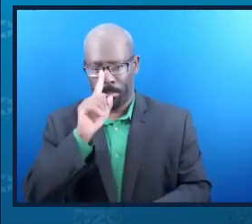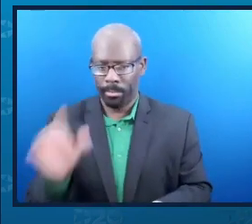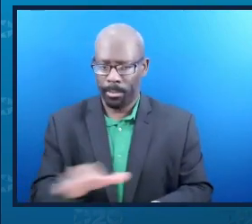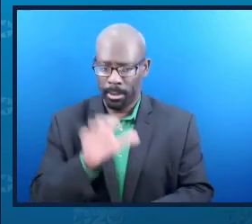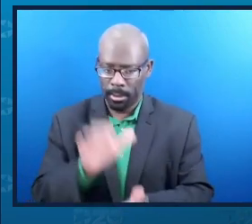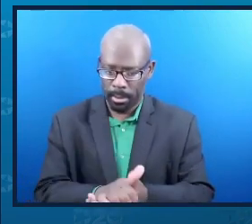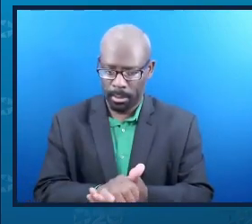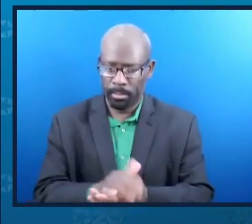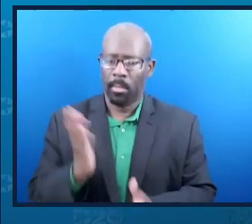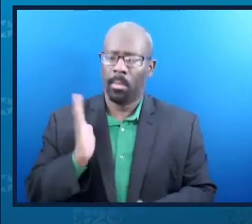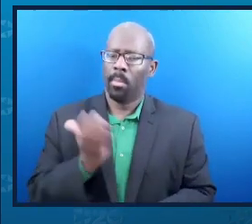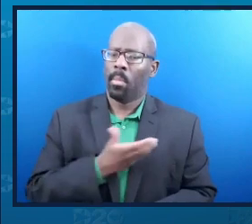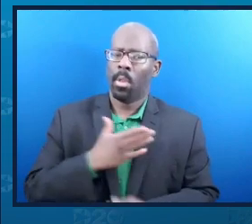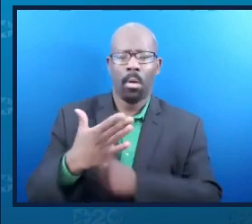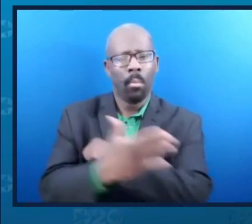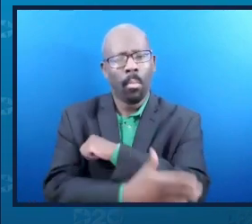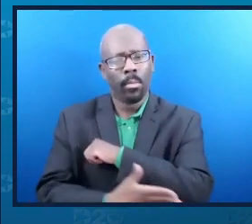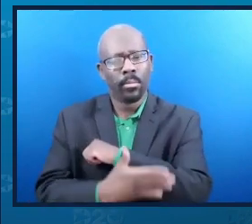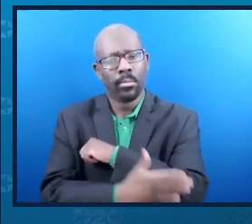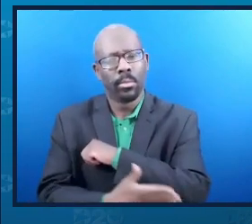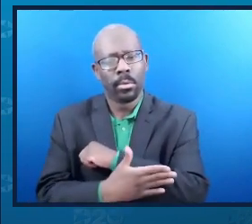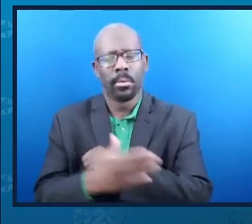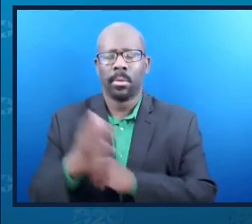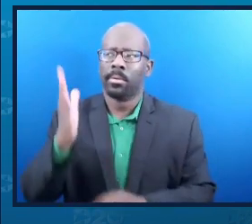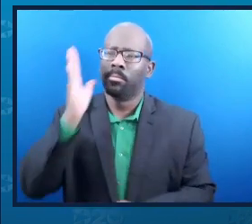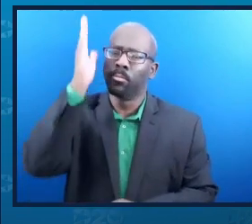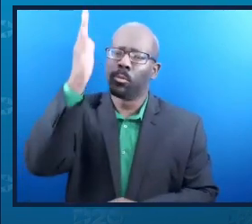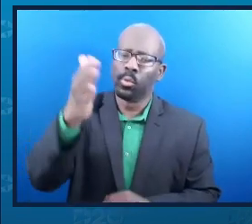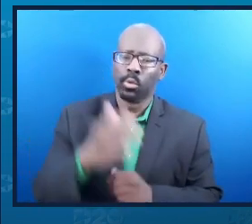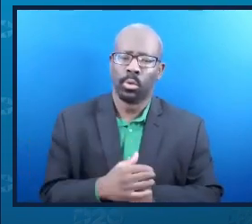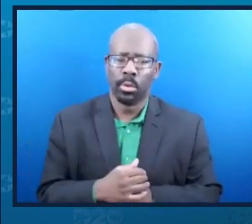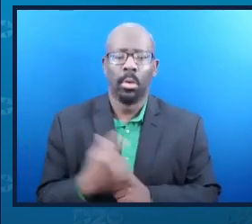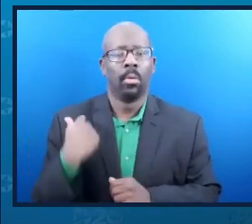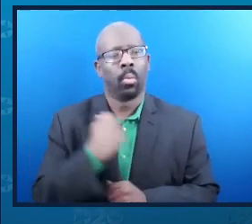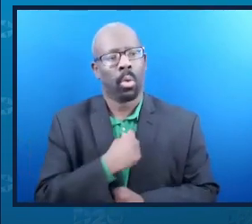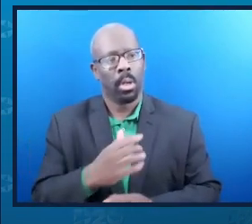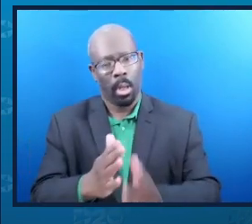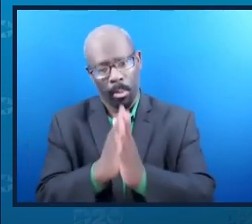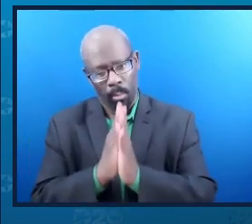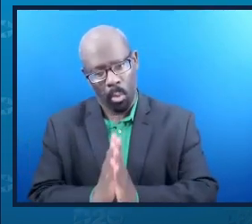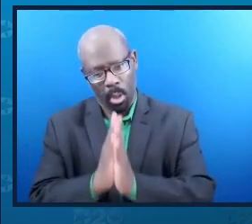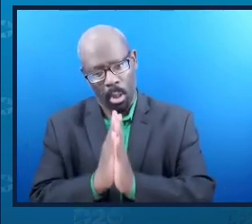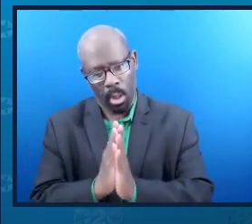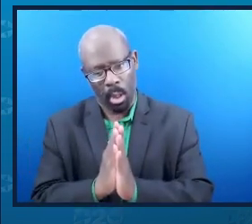SAVING OUR NATION AND ITS